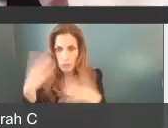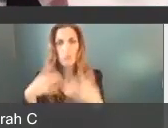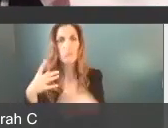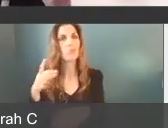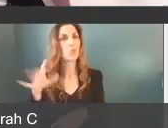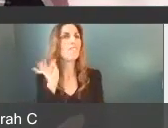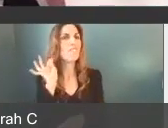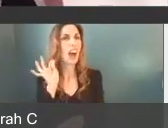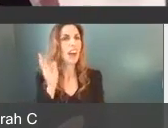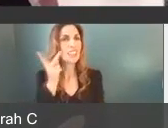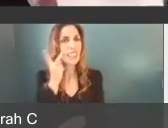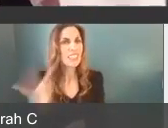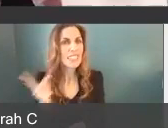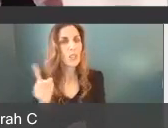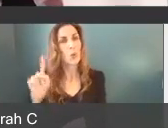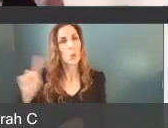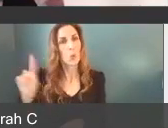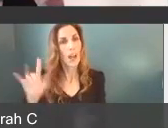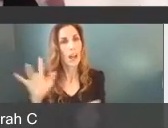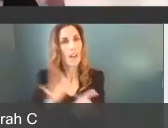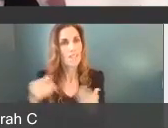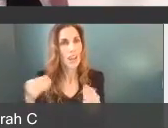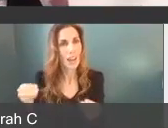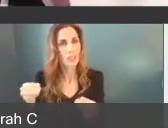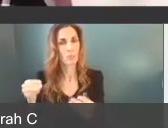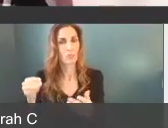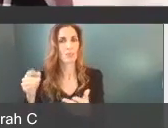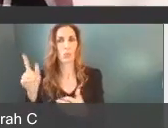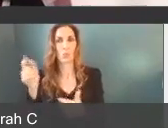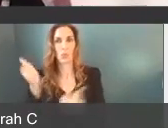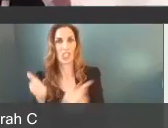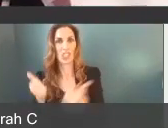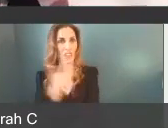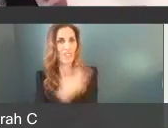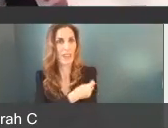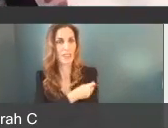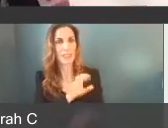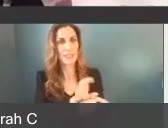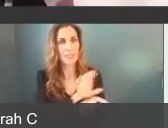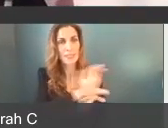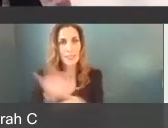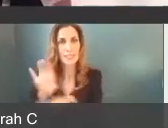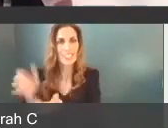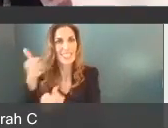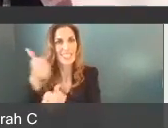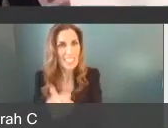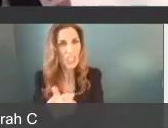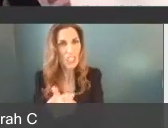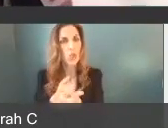see where vaccine is going every week in each of the counties now in a much easier way than you